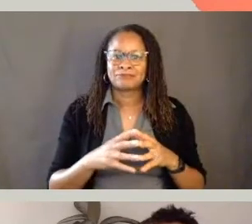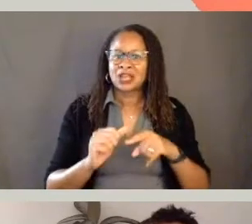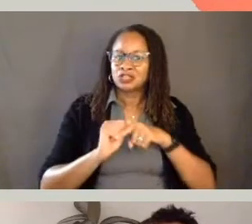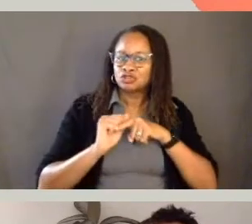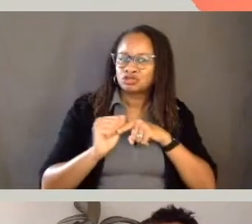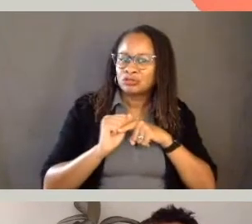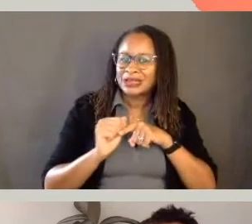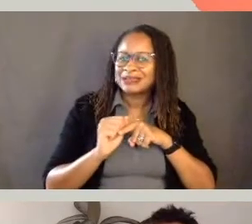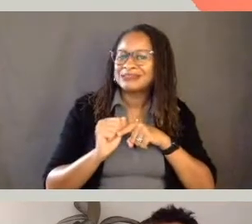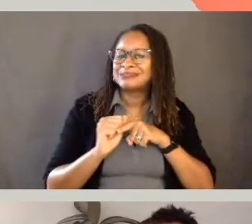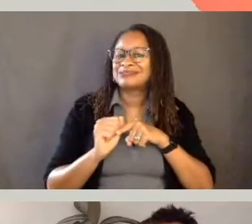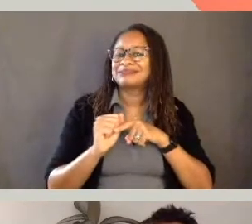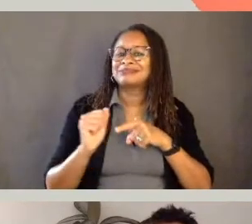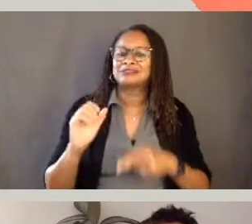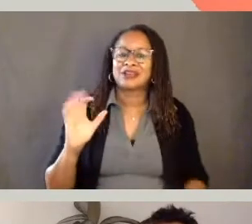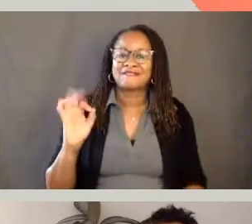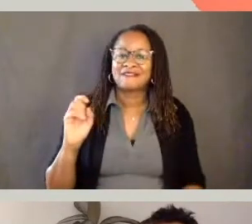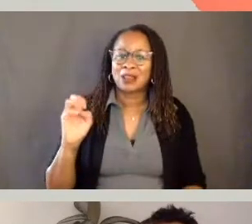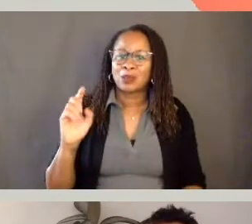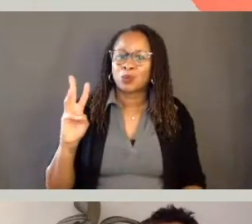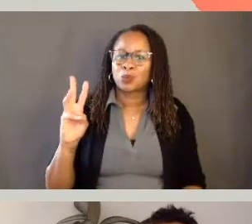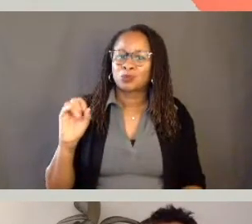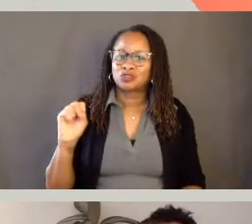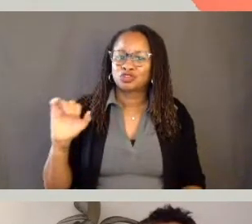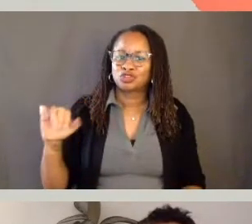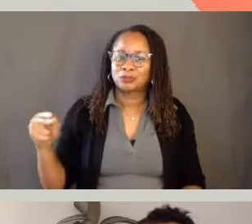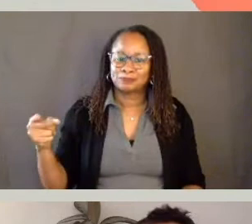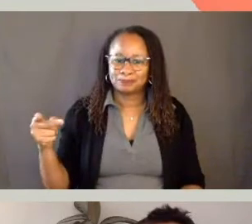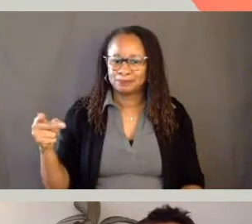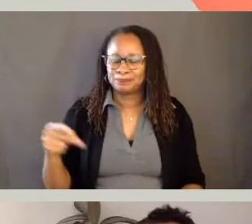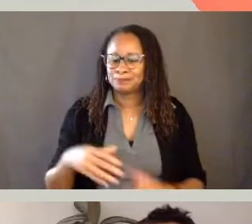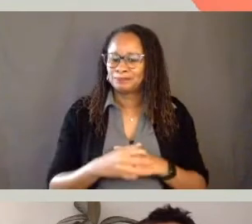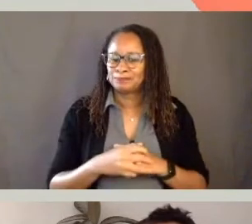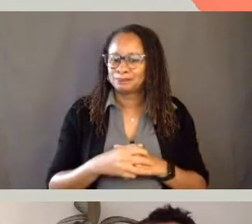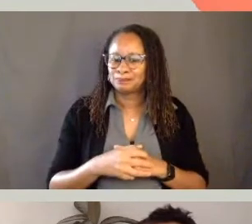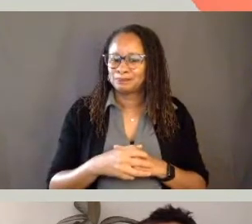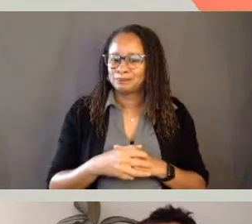or I don't know like, you know, like maybe instead of